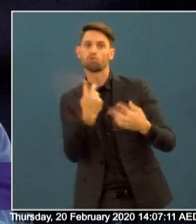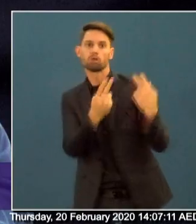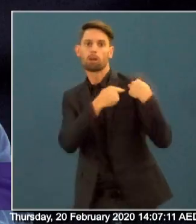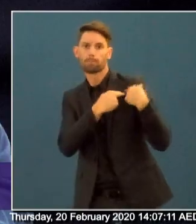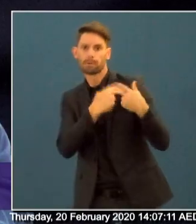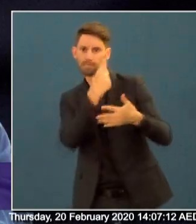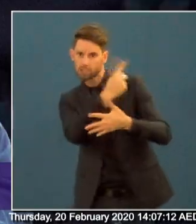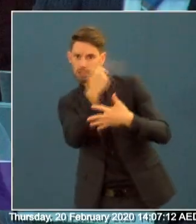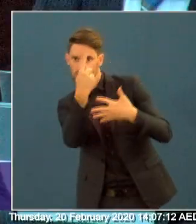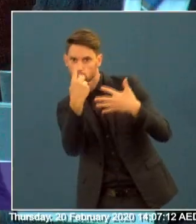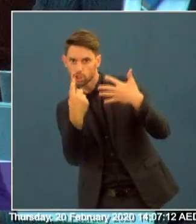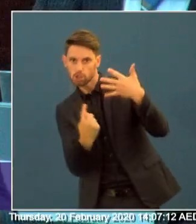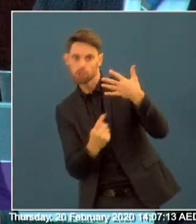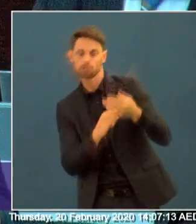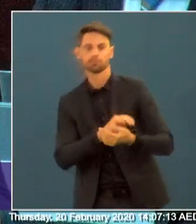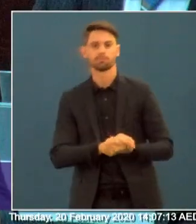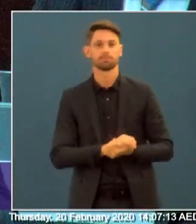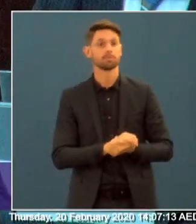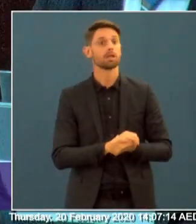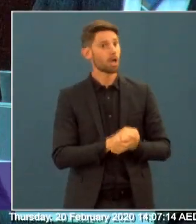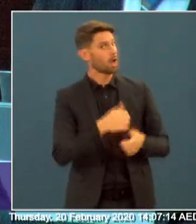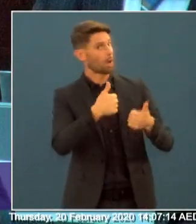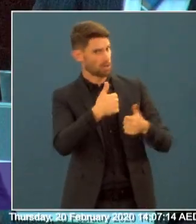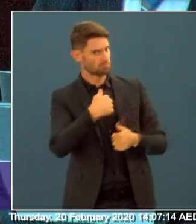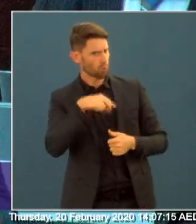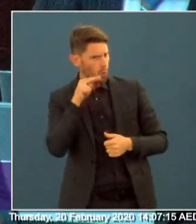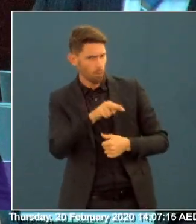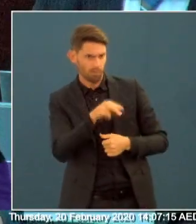Well, I'm just looking at the document now and I'm looking at one of the elements.